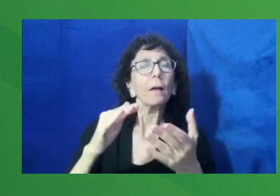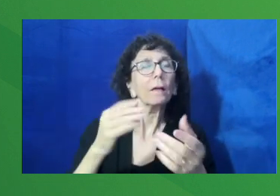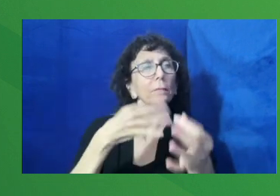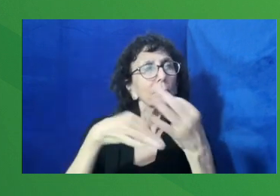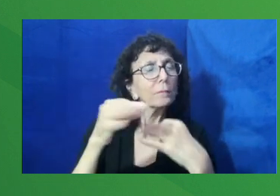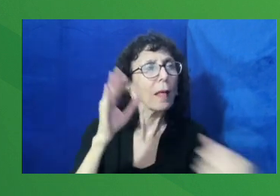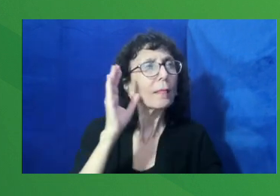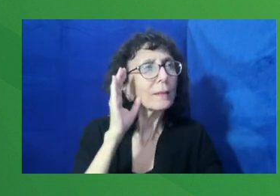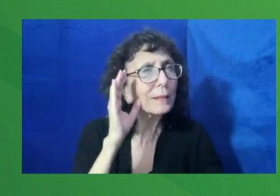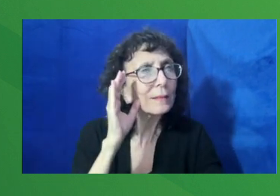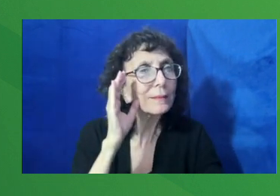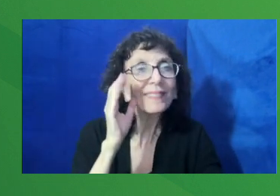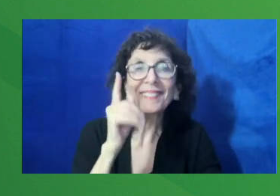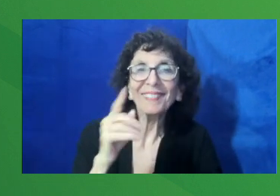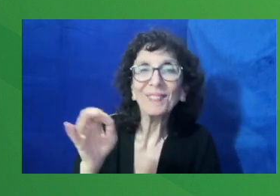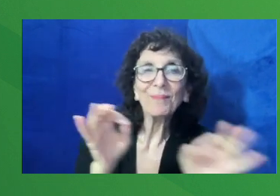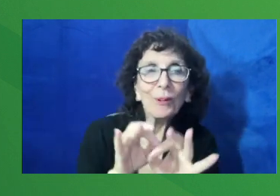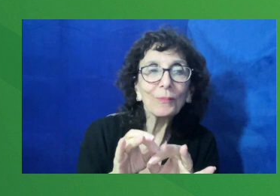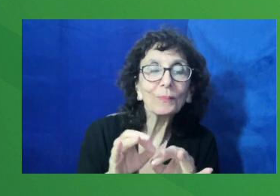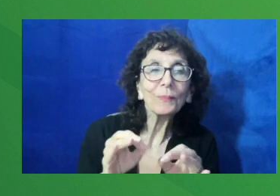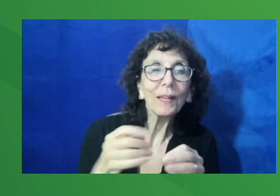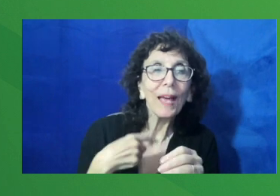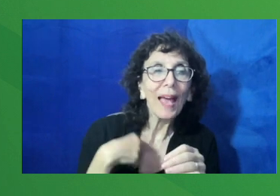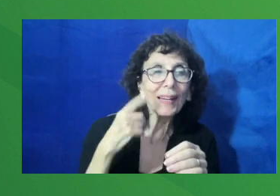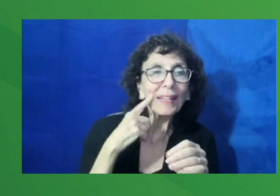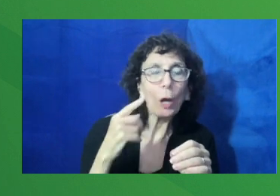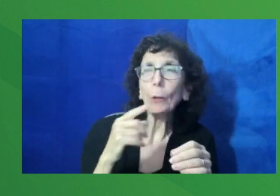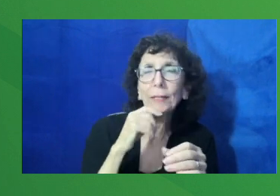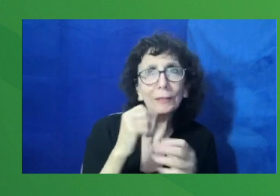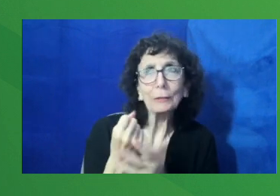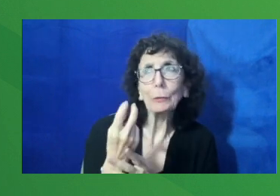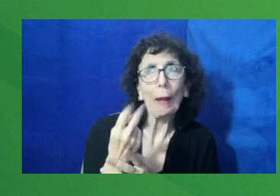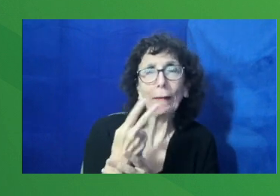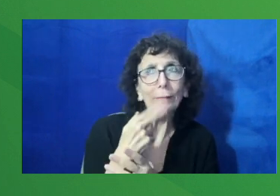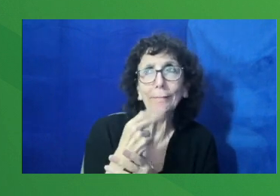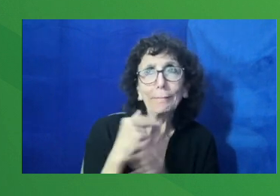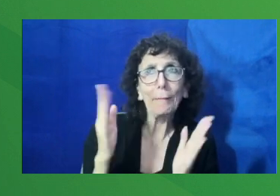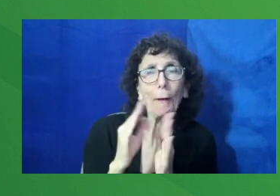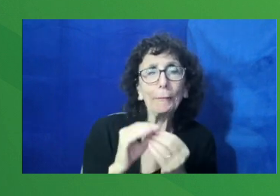please. 84% I know it's a small sample size, but they viewed controversial environmental issues as